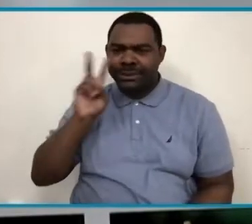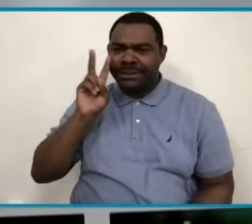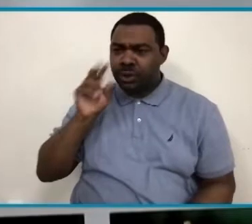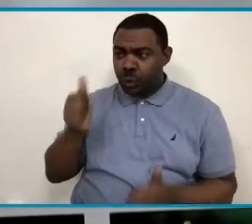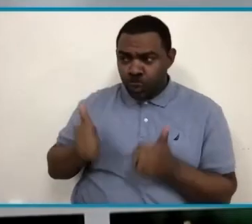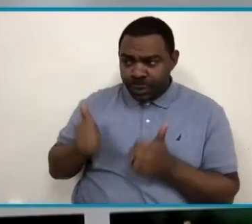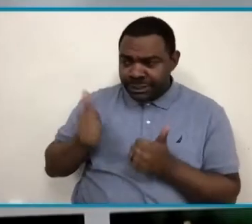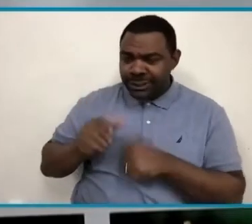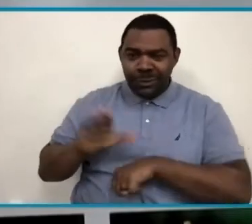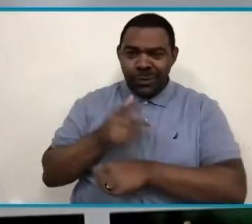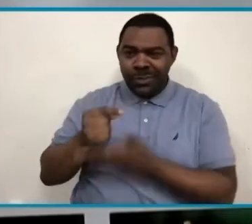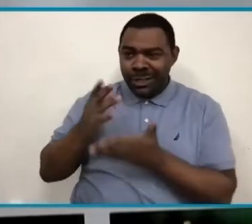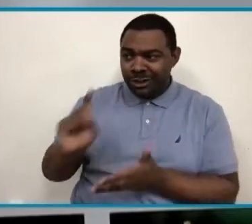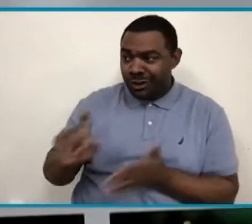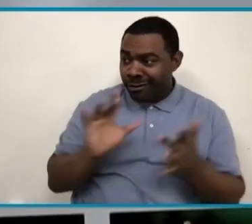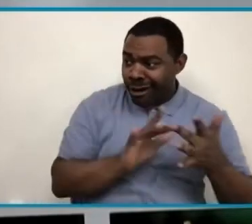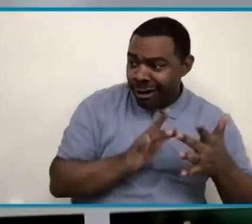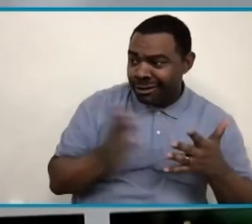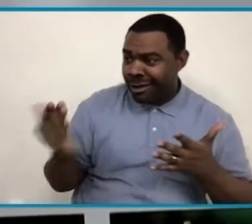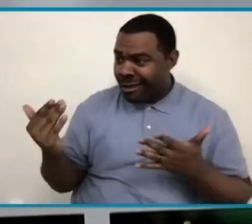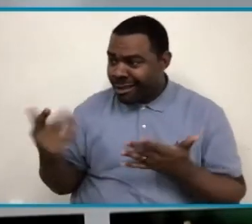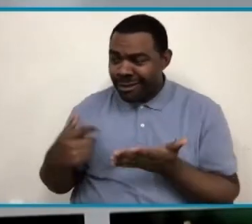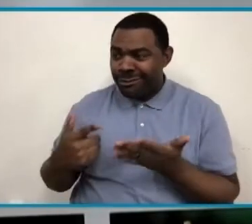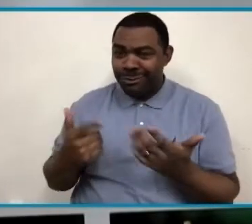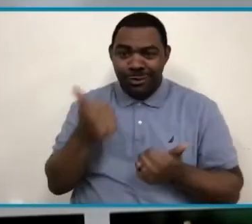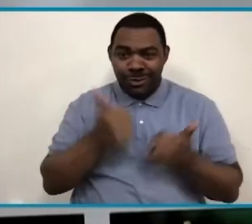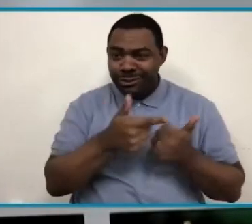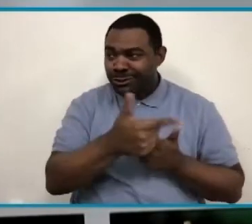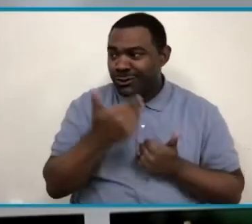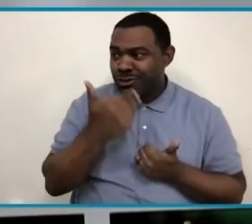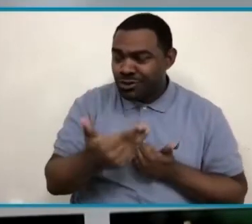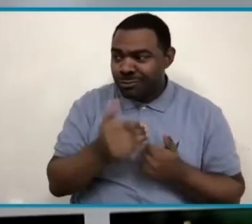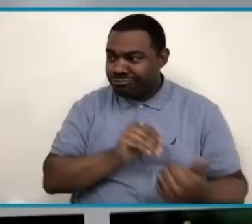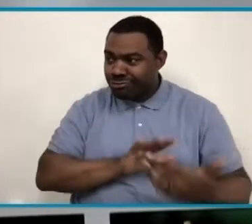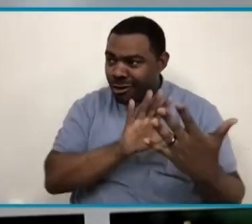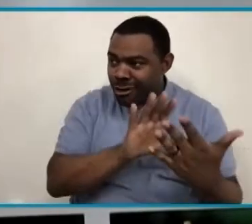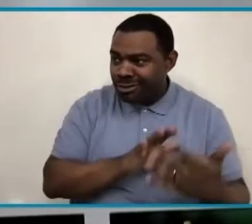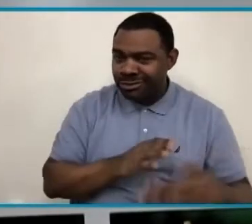should I talk to, which would be a good site to try to test the feasibility of this protocol.